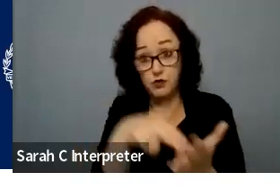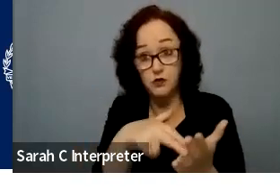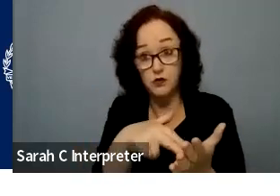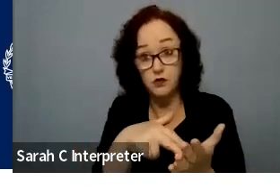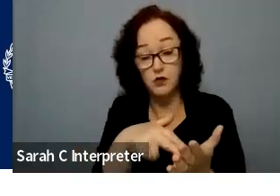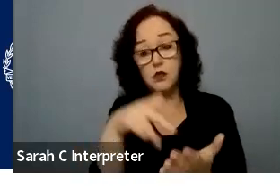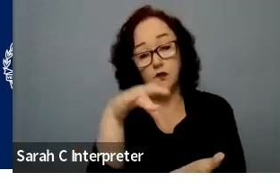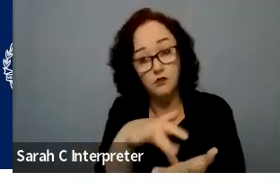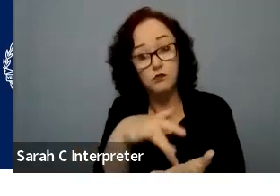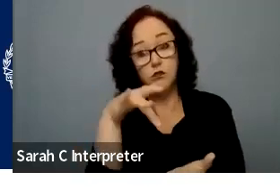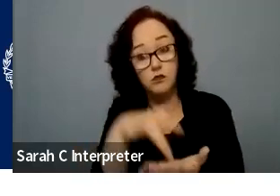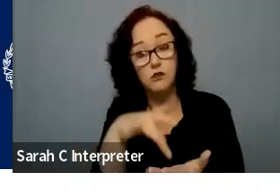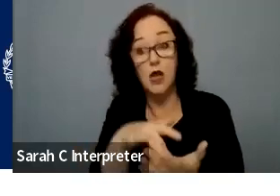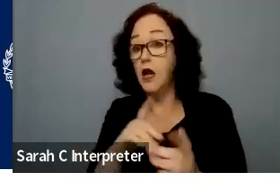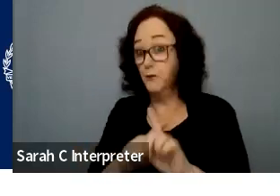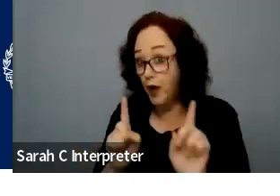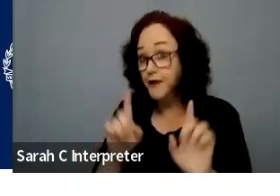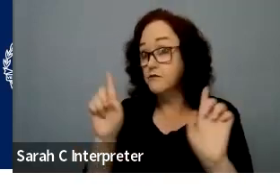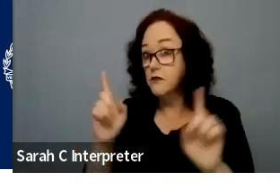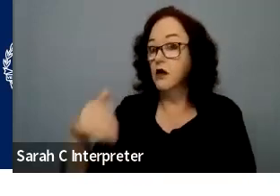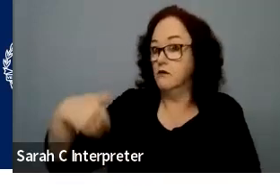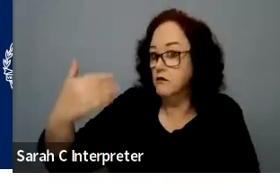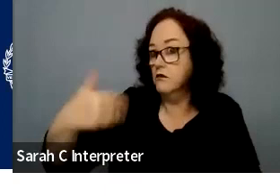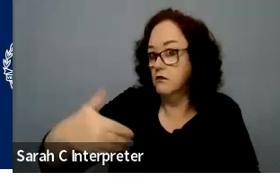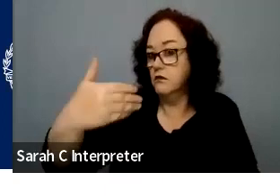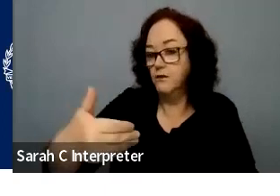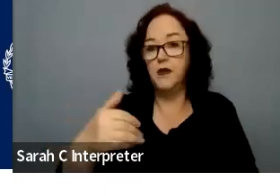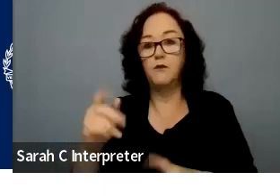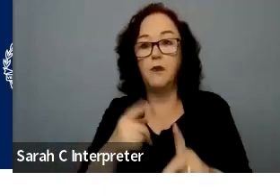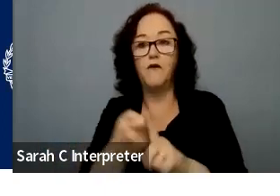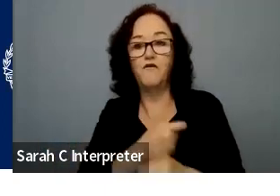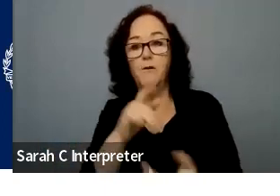I get emails from you know people from medical schools and other Healthcare disciplines who